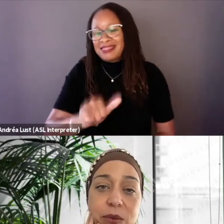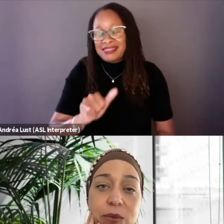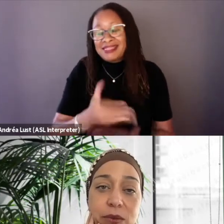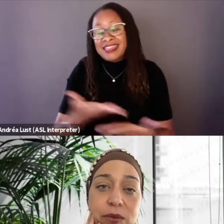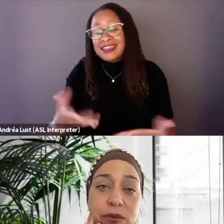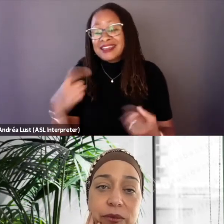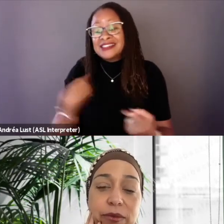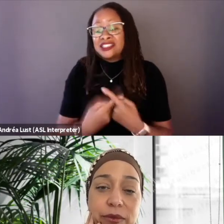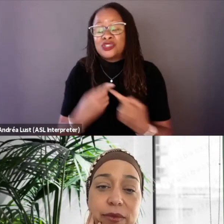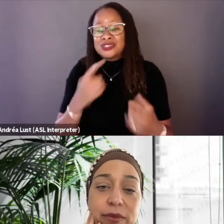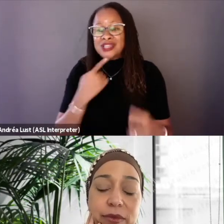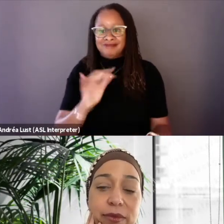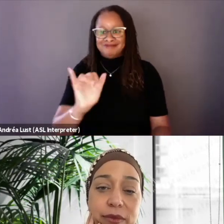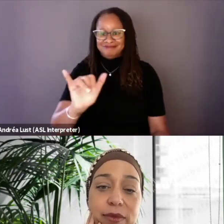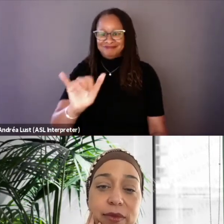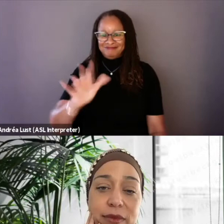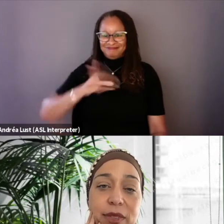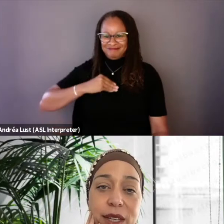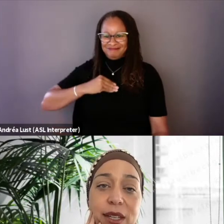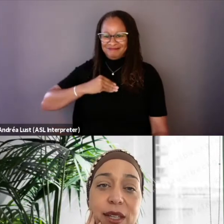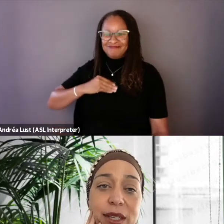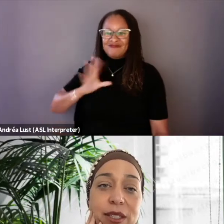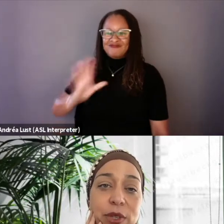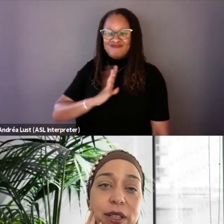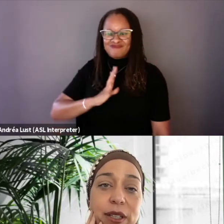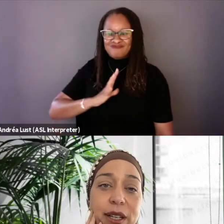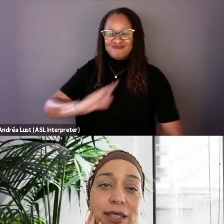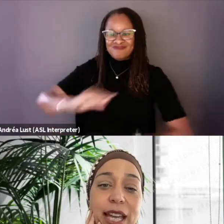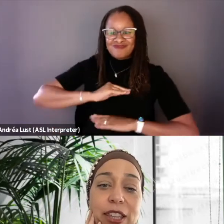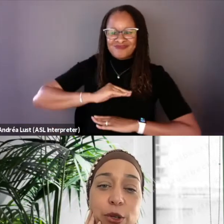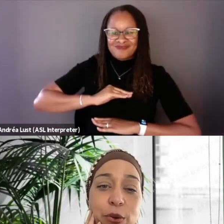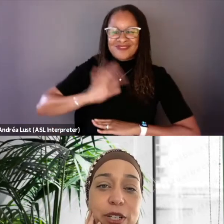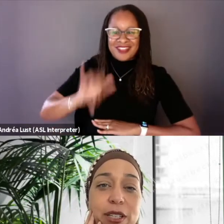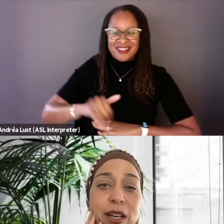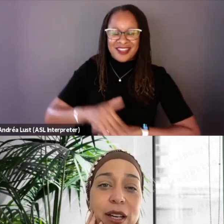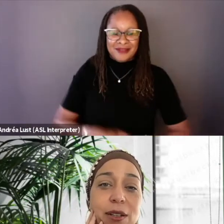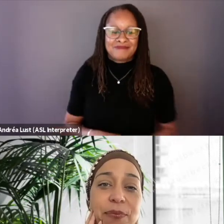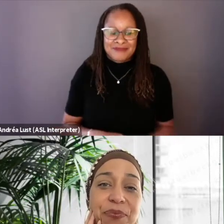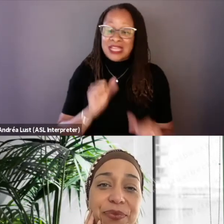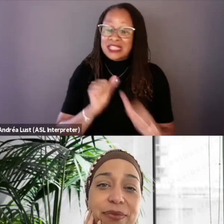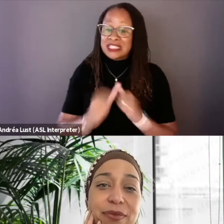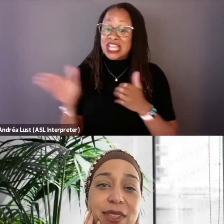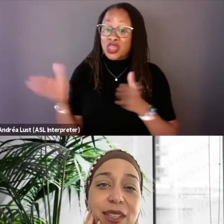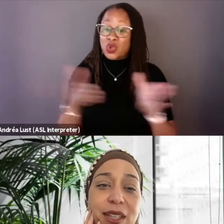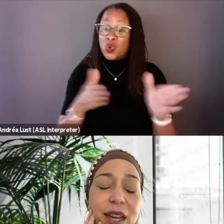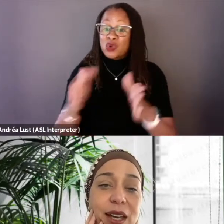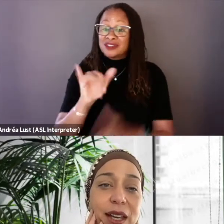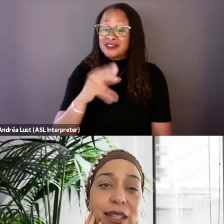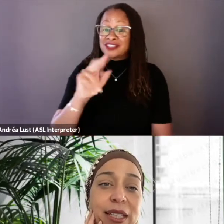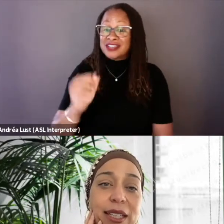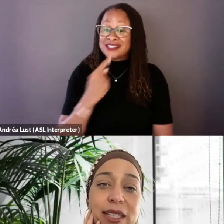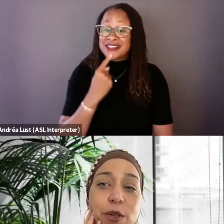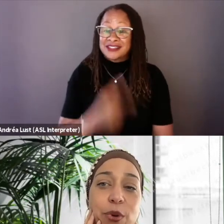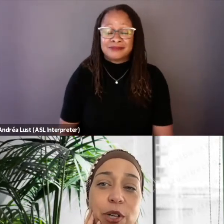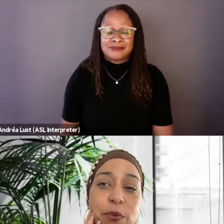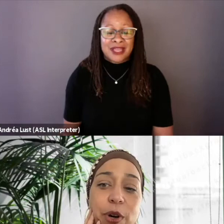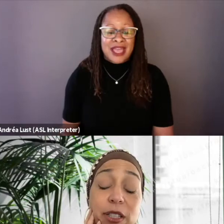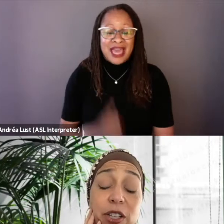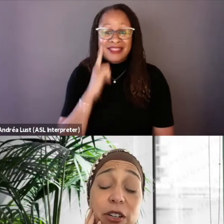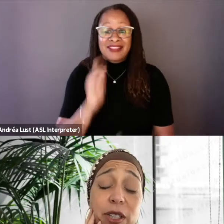that's it, that's the thing, you know. That's right. Stay the course. Yeah. I think that's an important part.